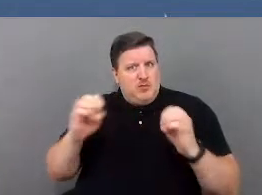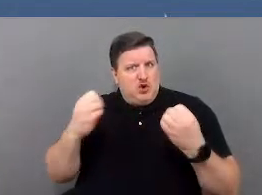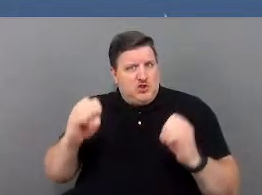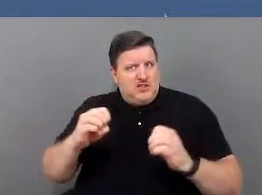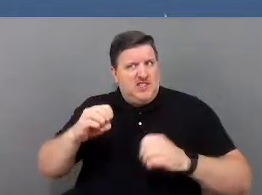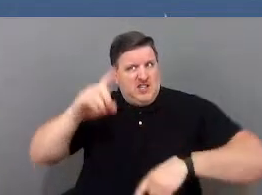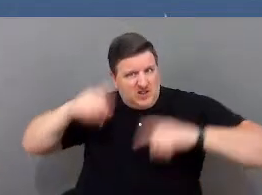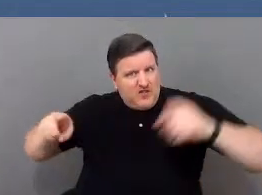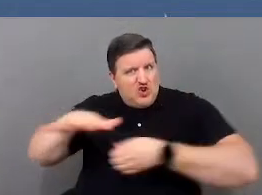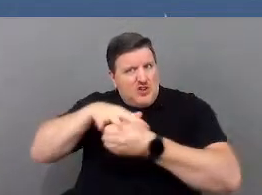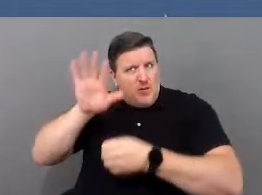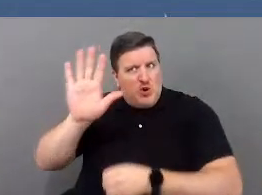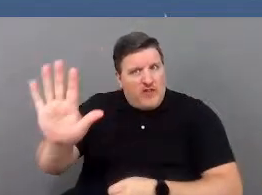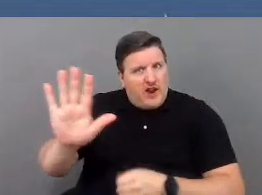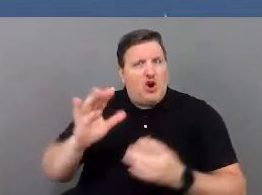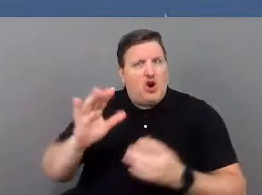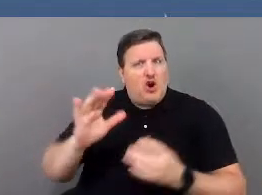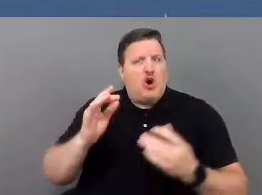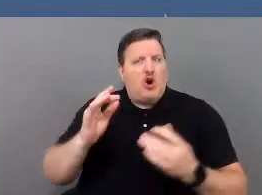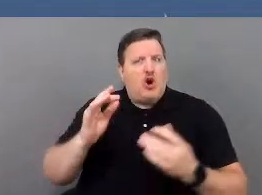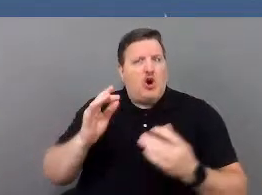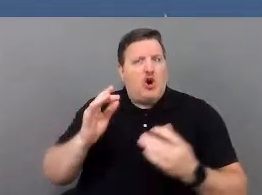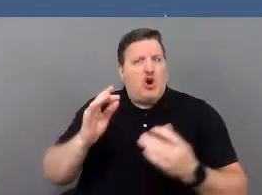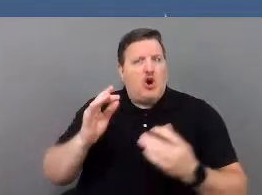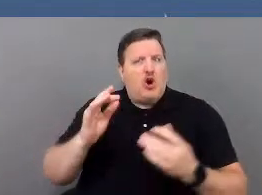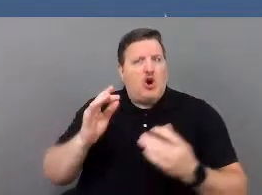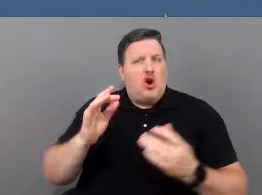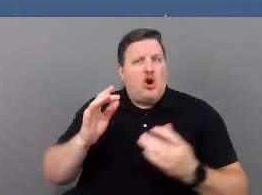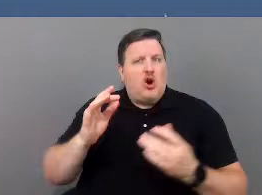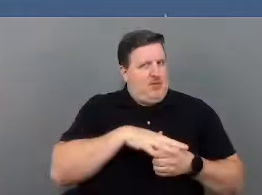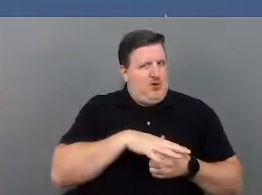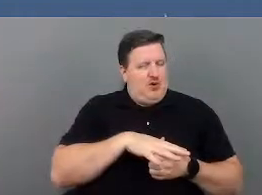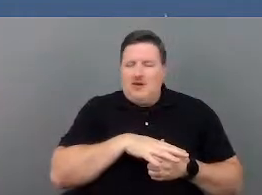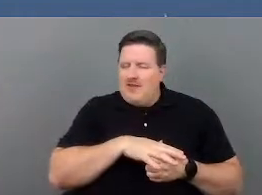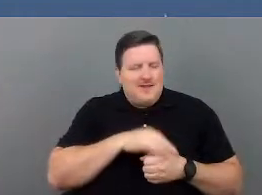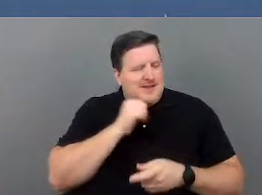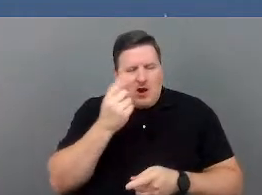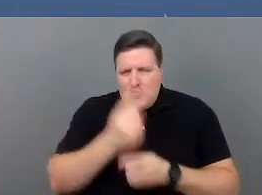NEIGHBORHOOD, AND THAT'S NOT RIGHT. THEIR DIVERSE NEIGHBORHOOD ARE VERY DIFFERENT THAN MINE IN MY